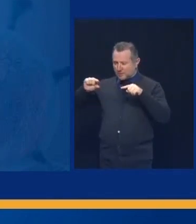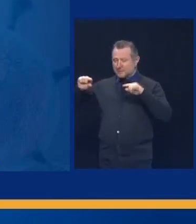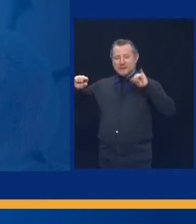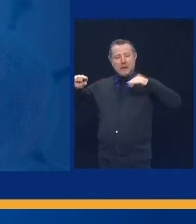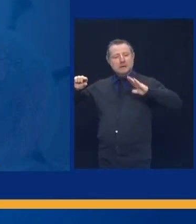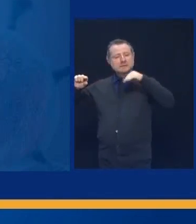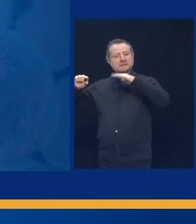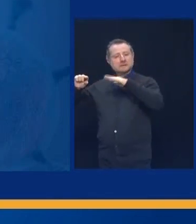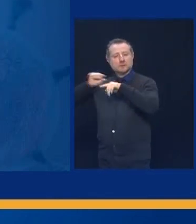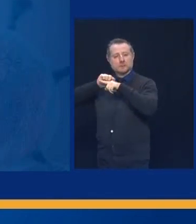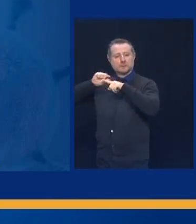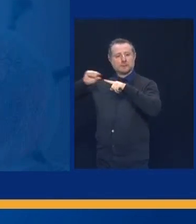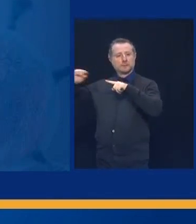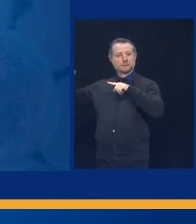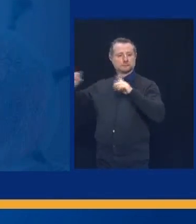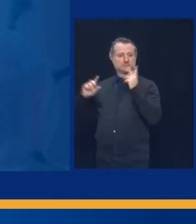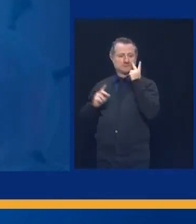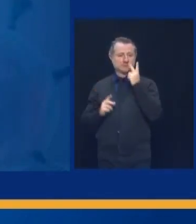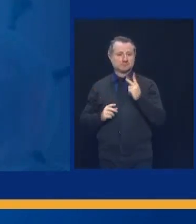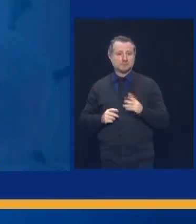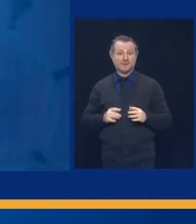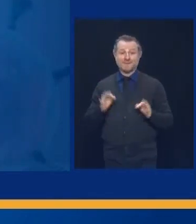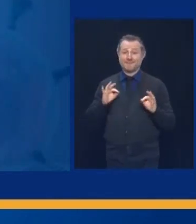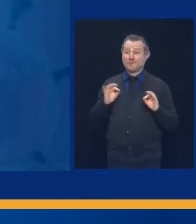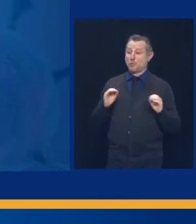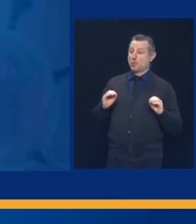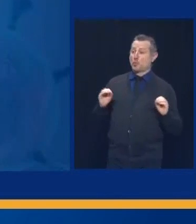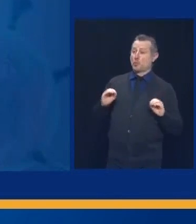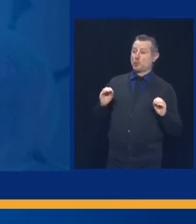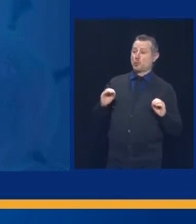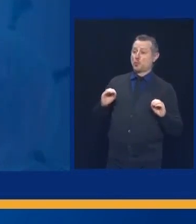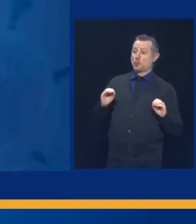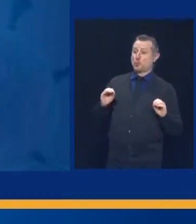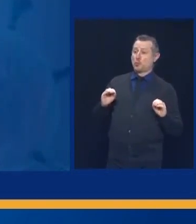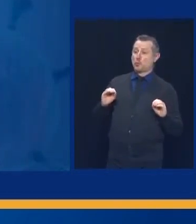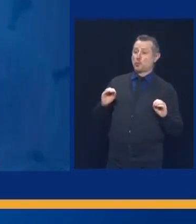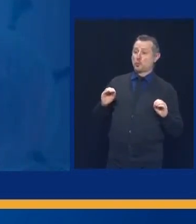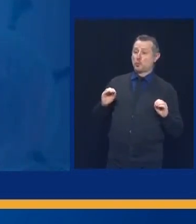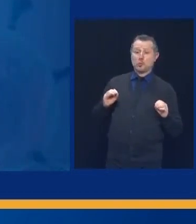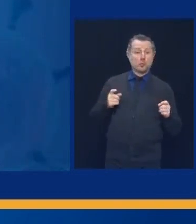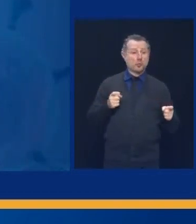AND÷1P OVER TIME, YOU CAN HAVE AN INCLINE AND INCREASE IN THE